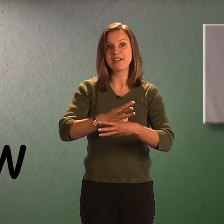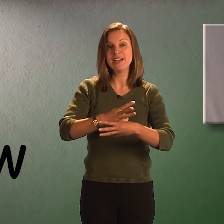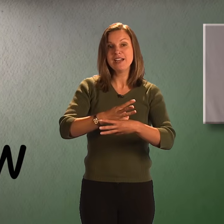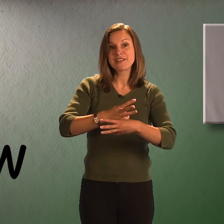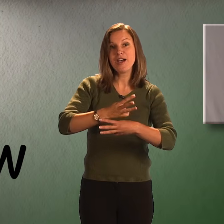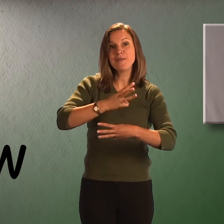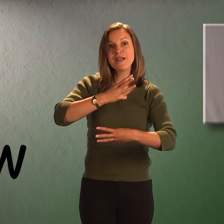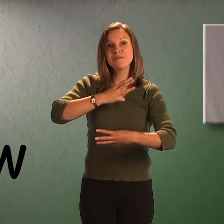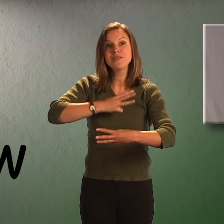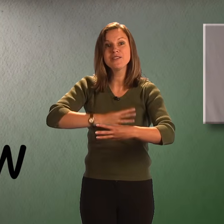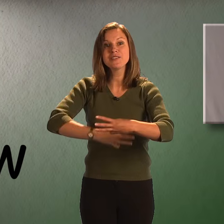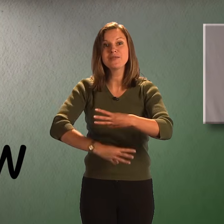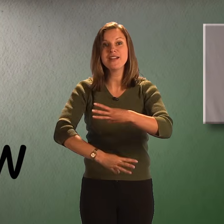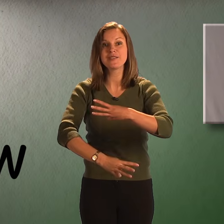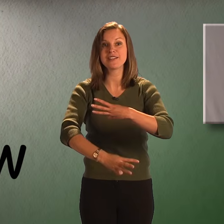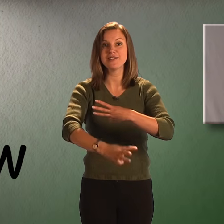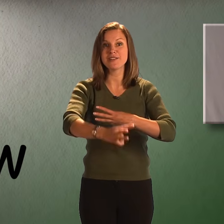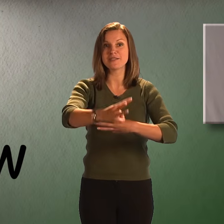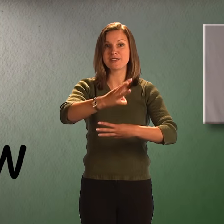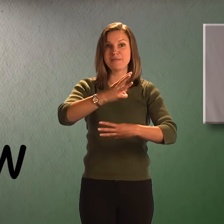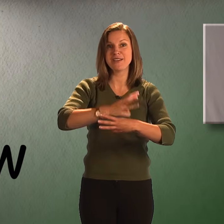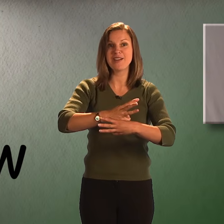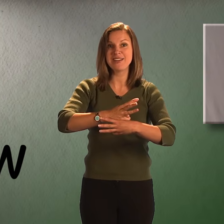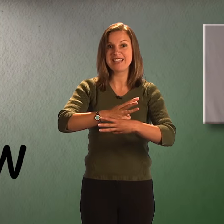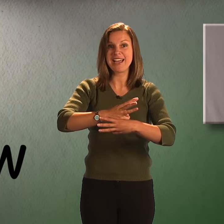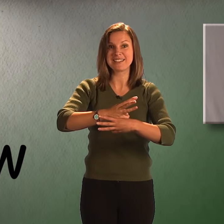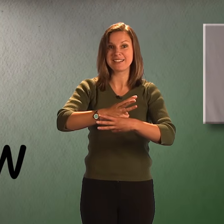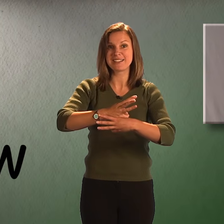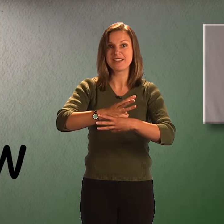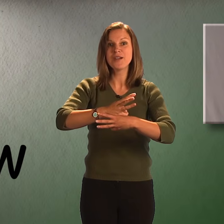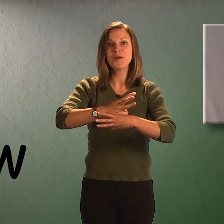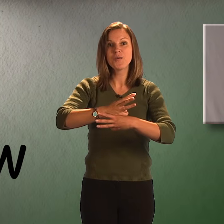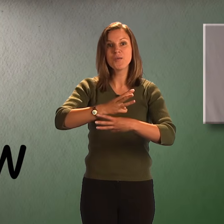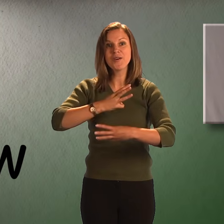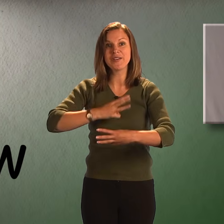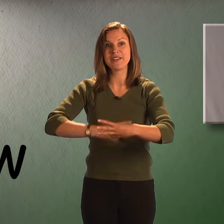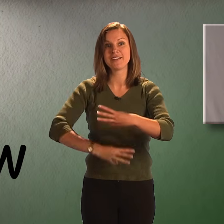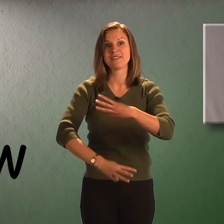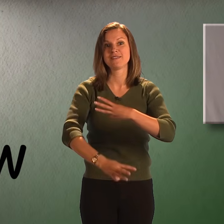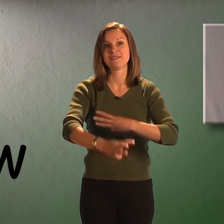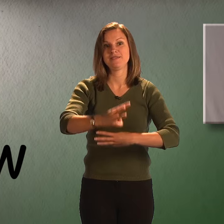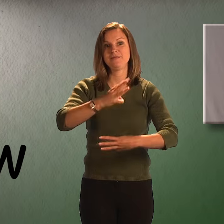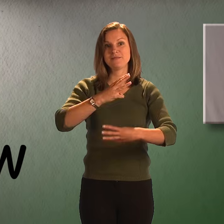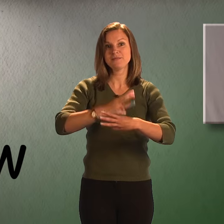The top hand moves around, like the Earth, spinning on its axis. "World"